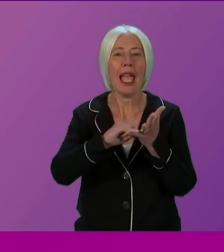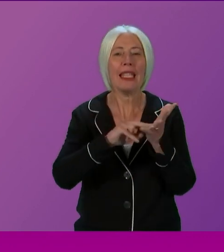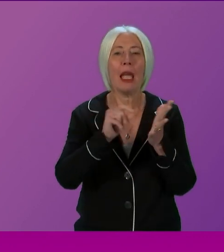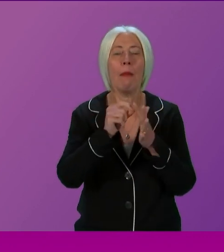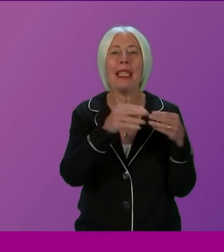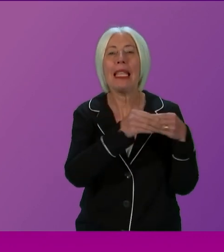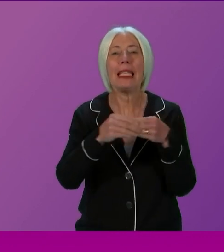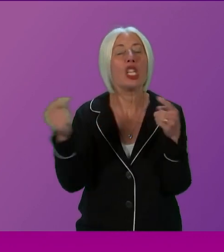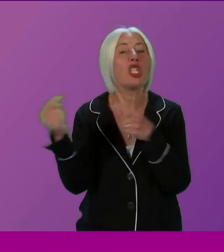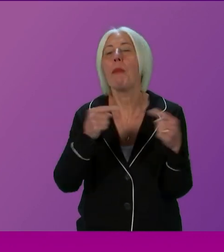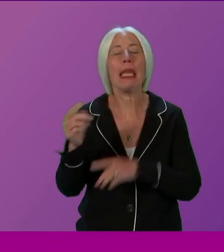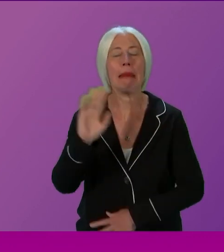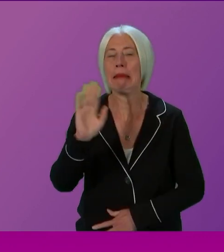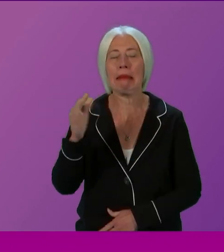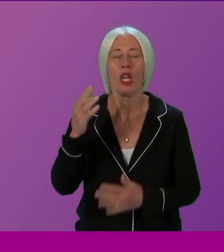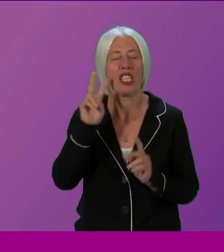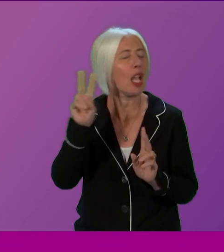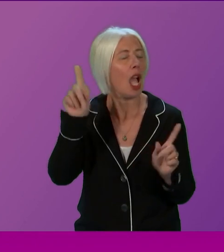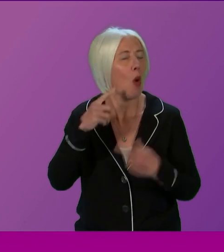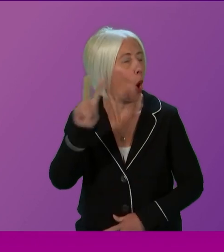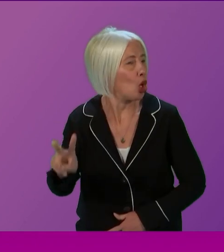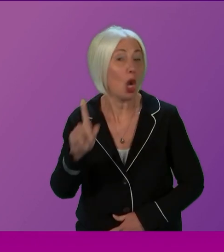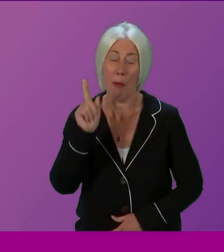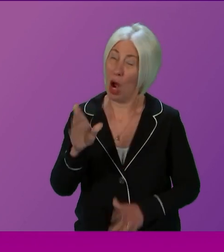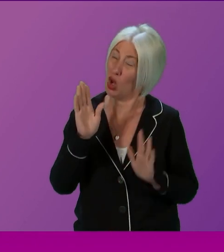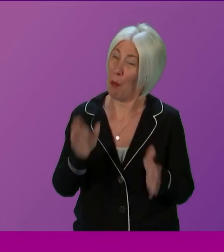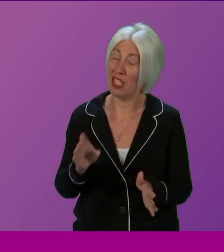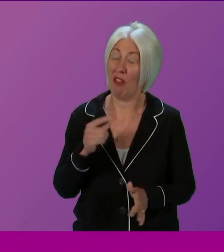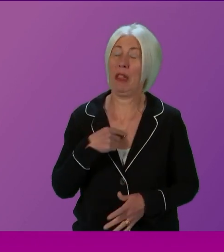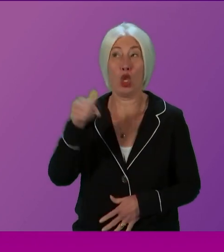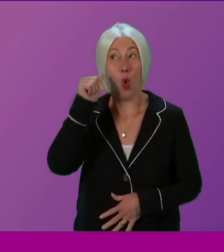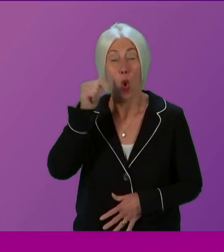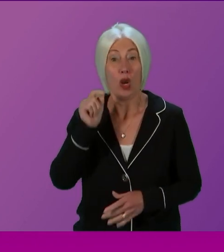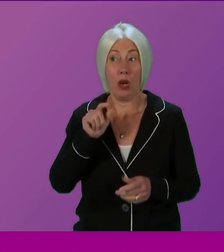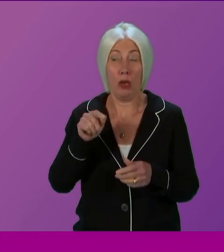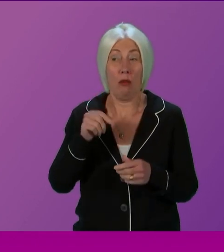but her ears must have been burning as the candidates torched the SNP’s record in